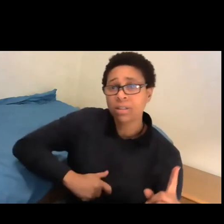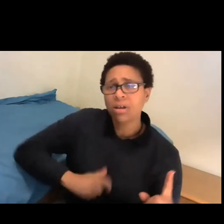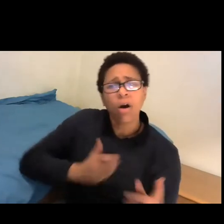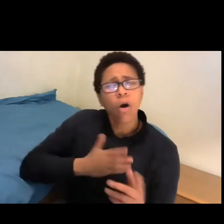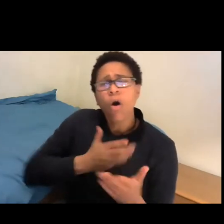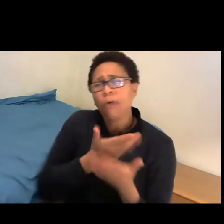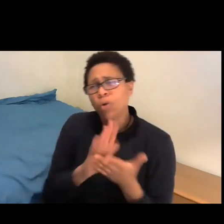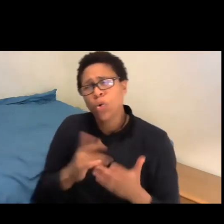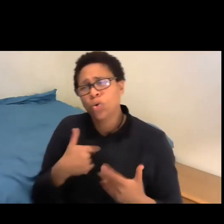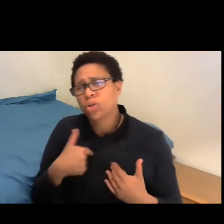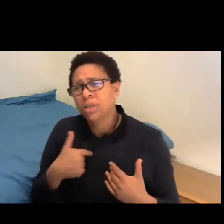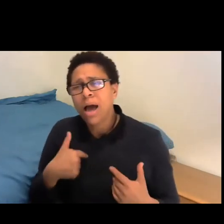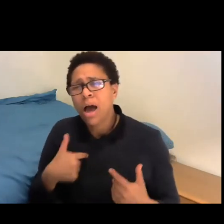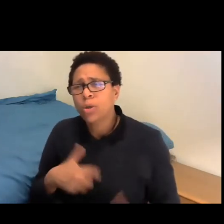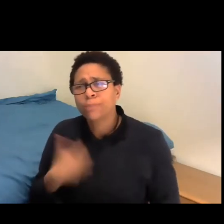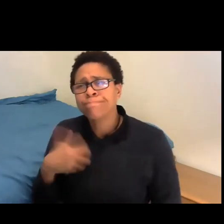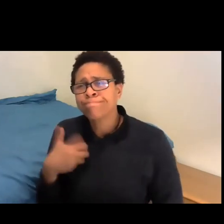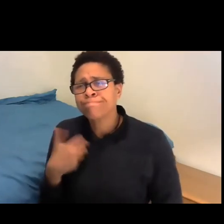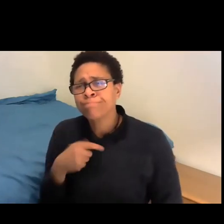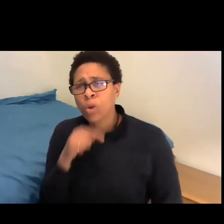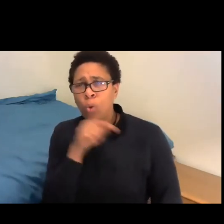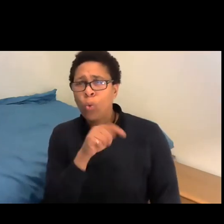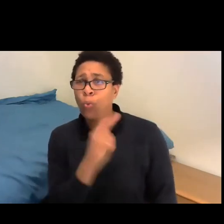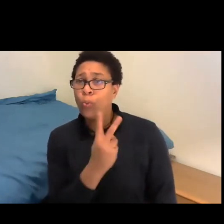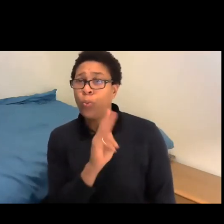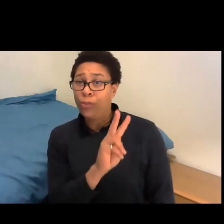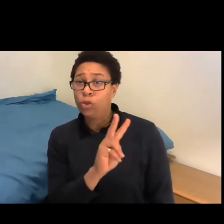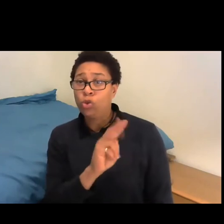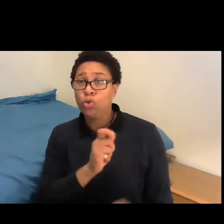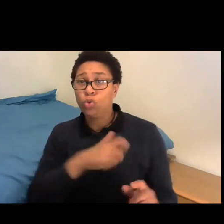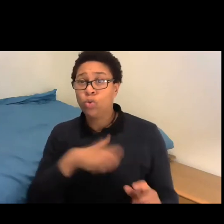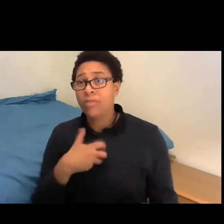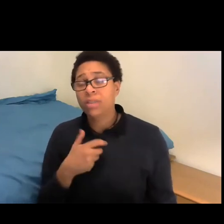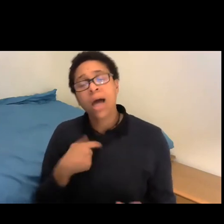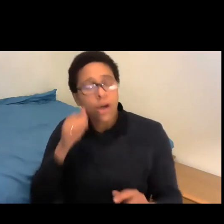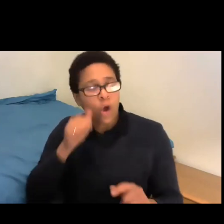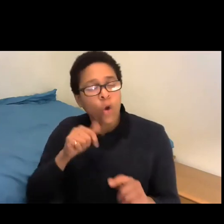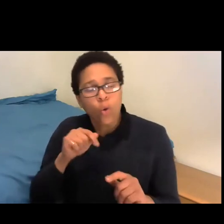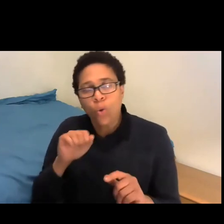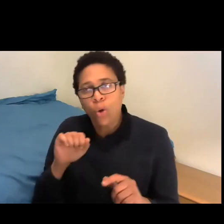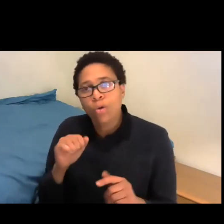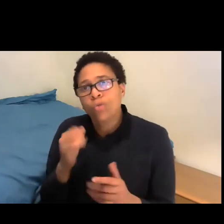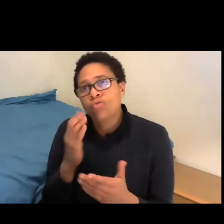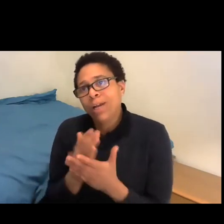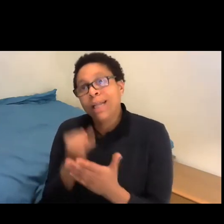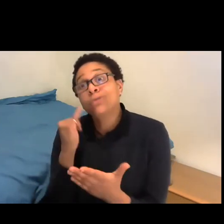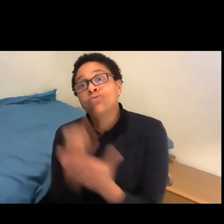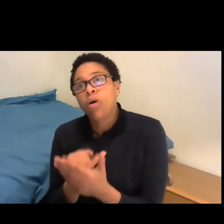off at them. First of all, even though I know we're not supposed to trial by social media, I'm still getting really pissed off.